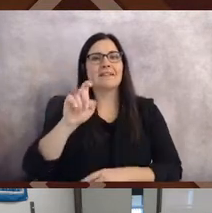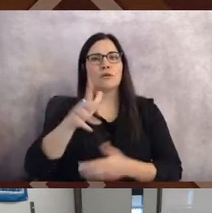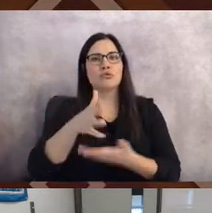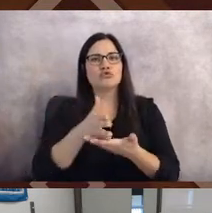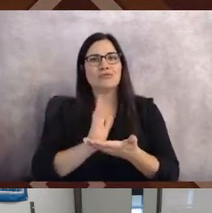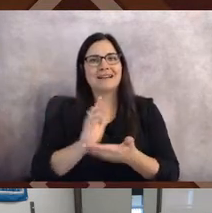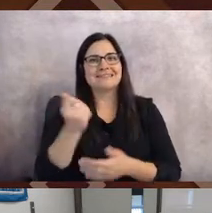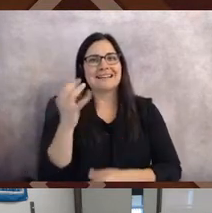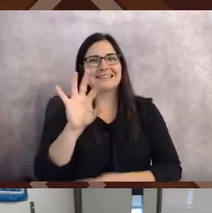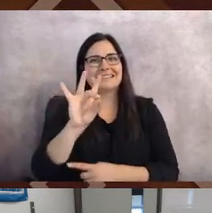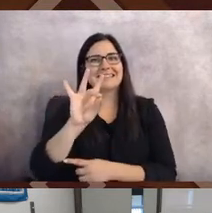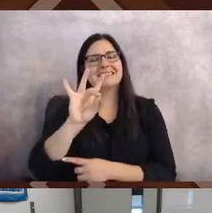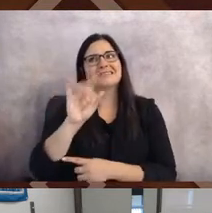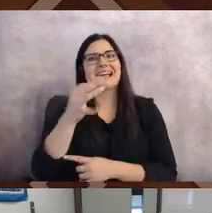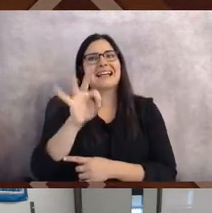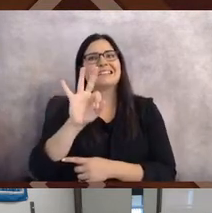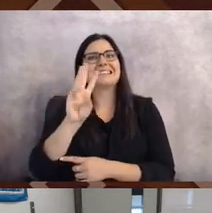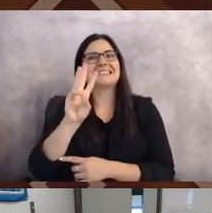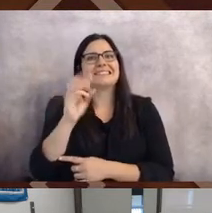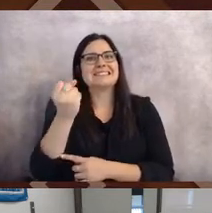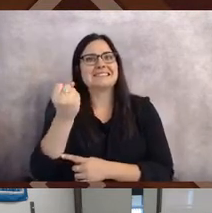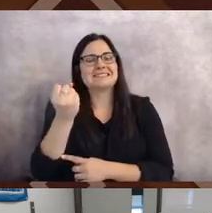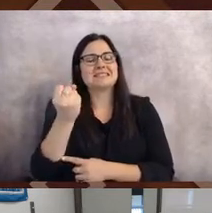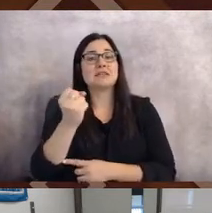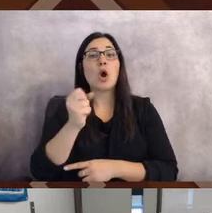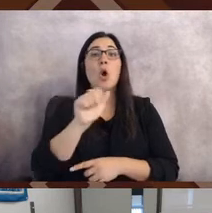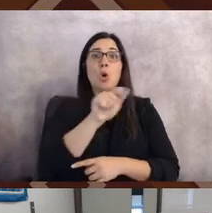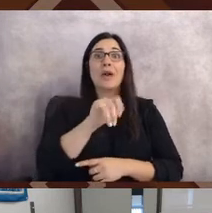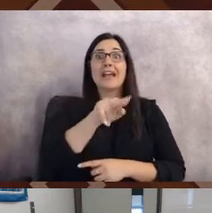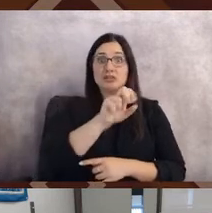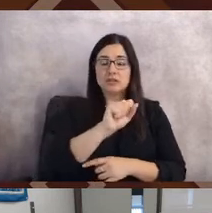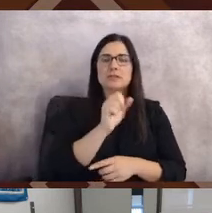that Asians are are the good minority, they're quiet.